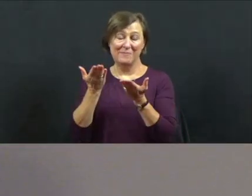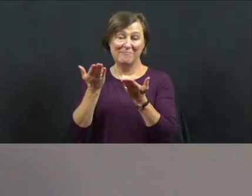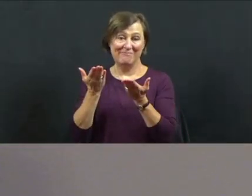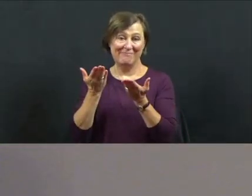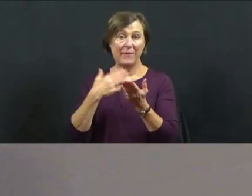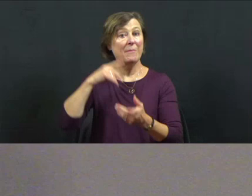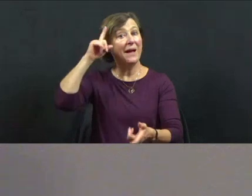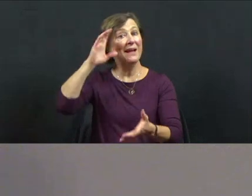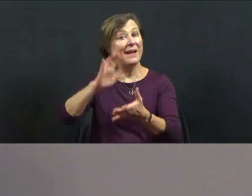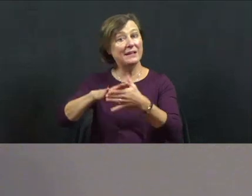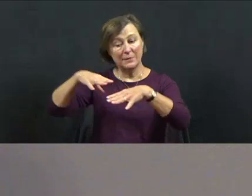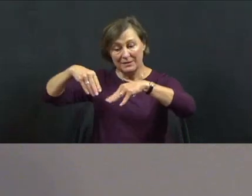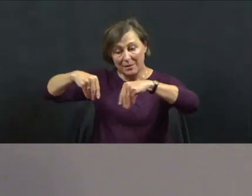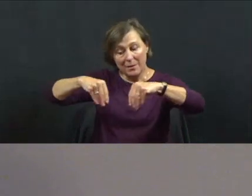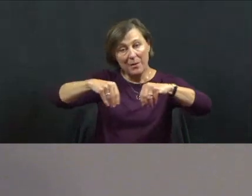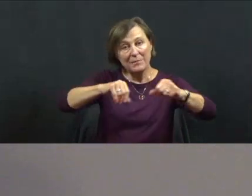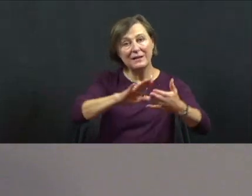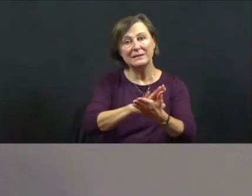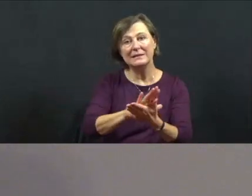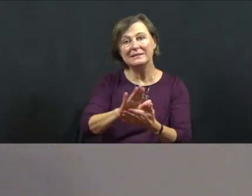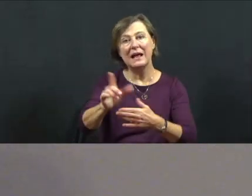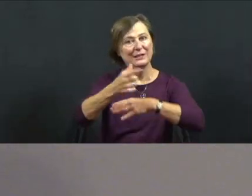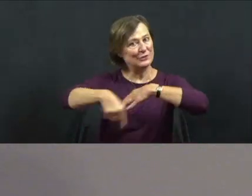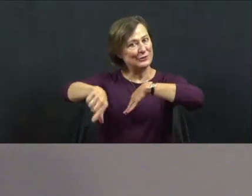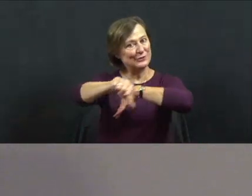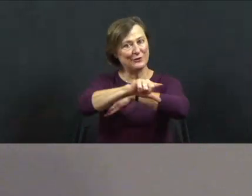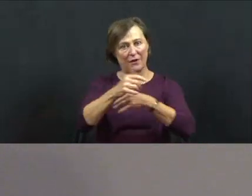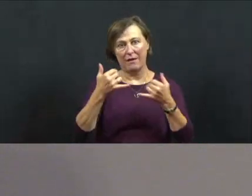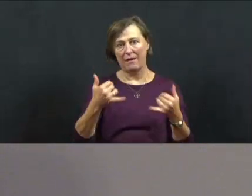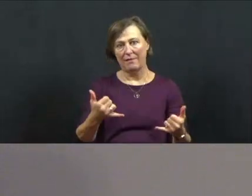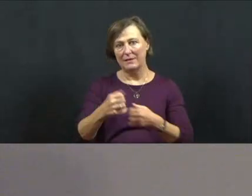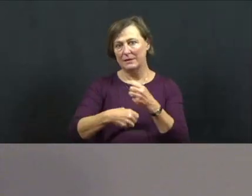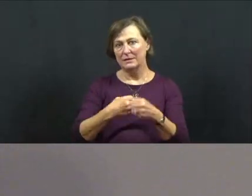planted a really nice garden this year, and I'm very grateful for the